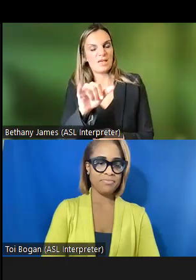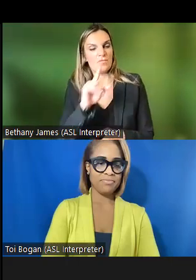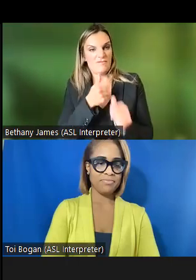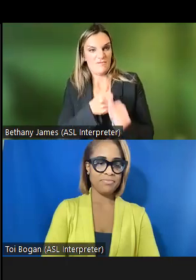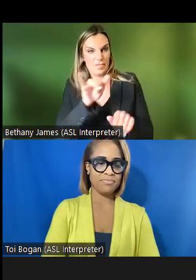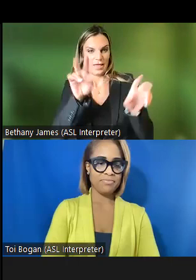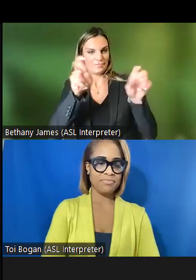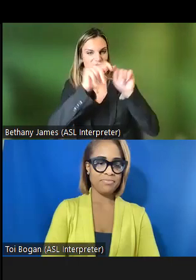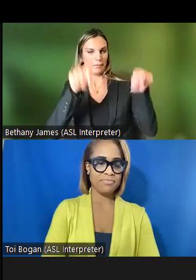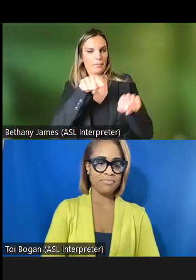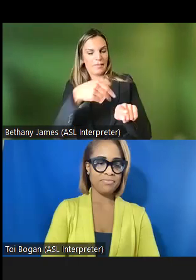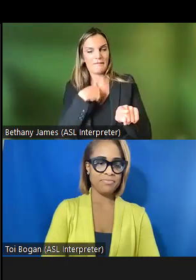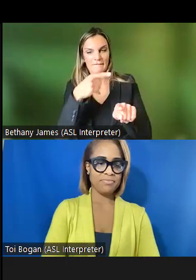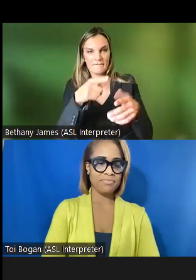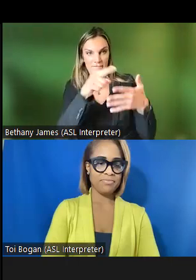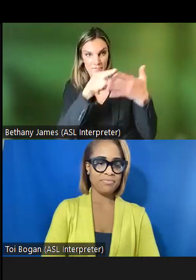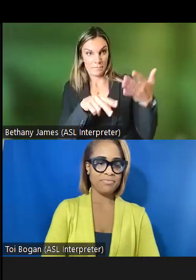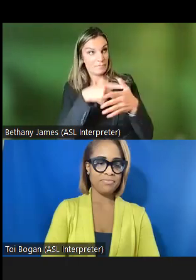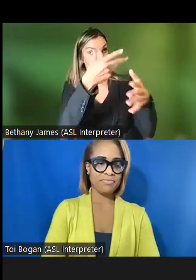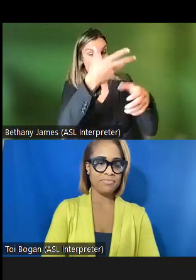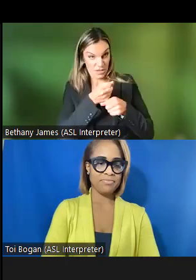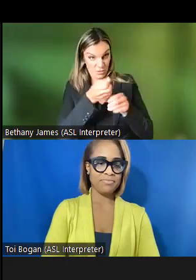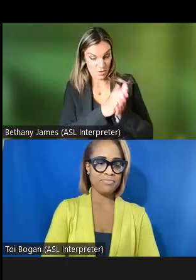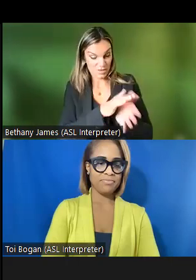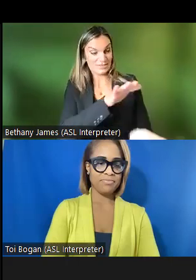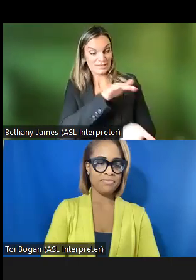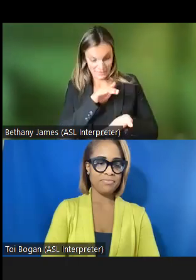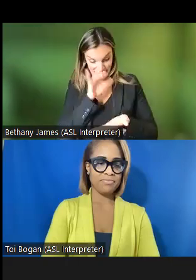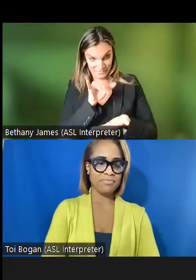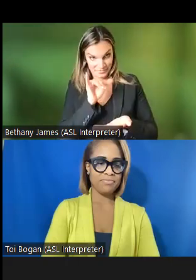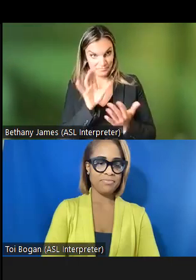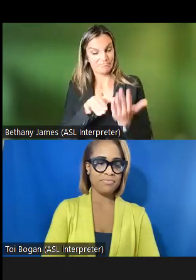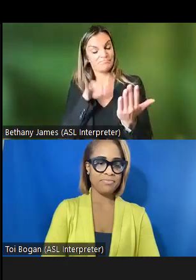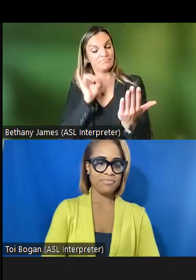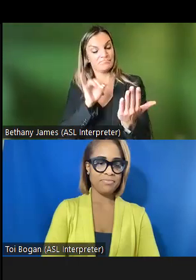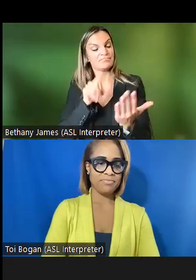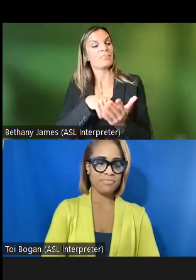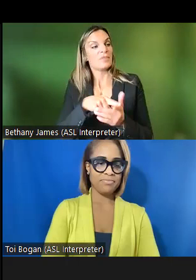Is that you receive the request, acknowledge the request, gather information, if necessary,